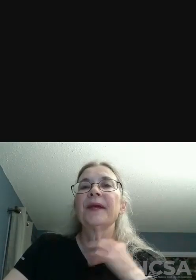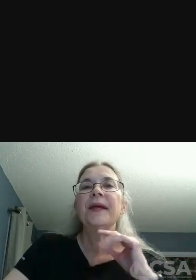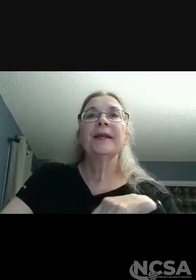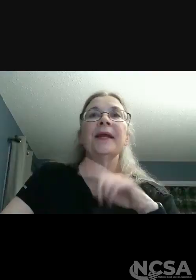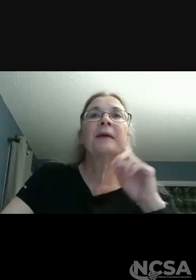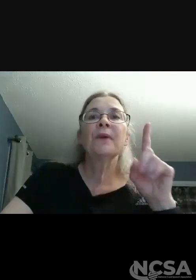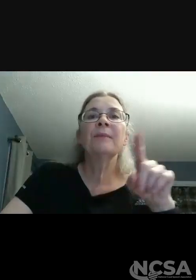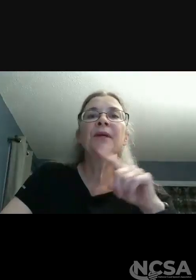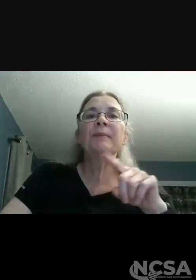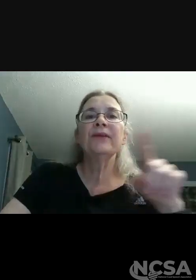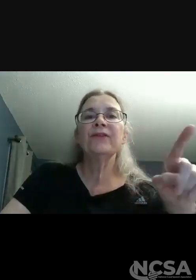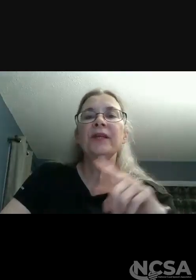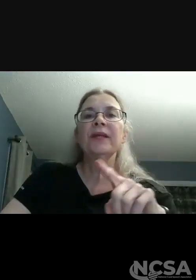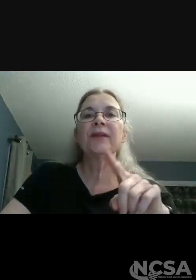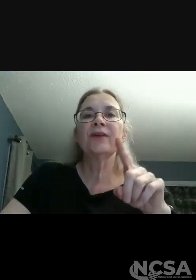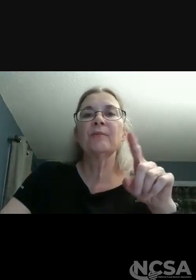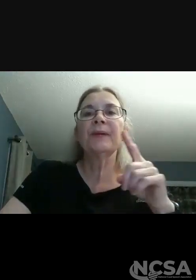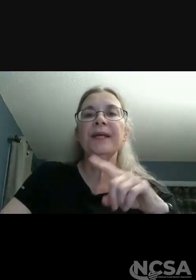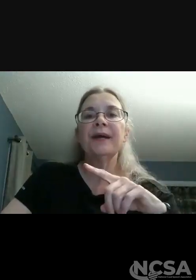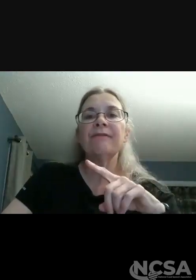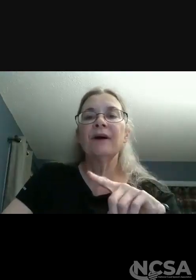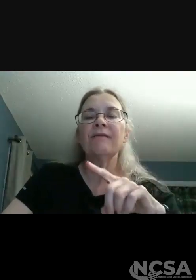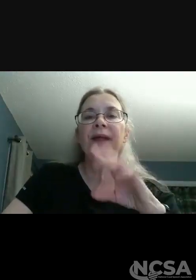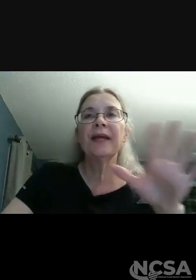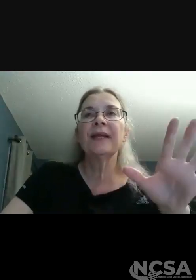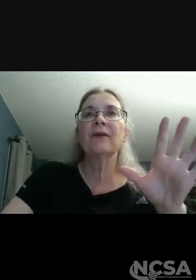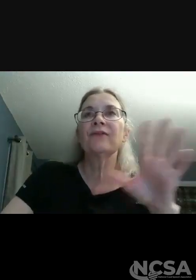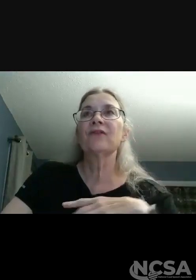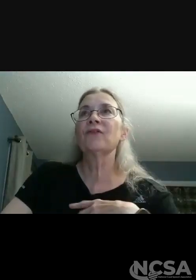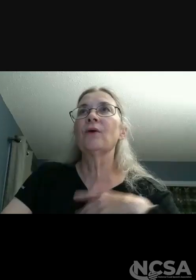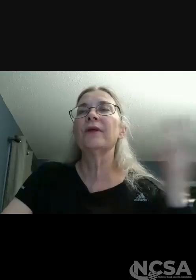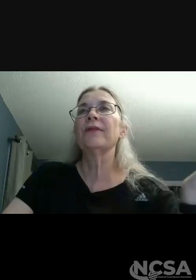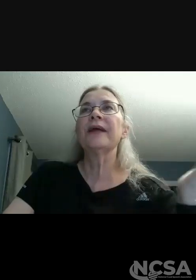Yeah, and I'm gonna be sending the PDF of the handouts, so that